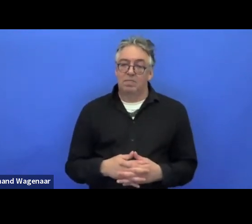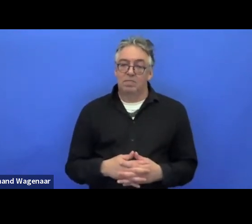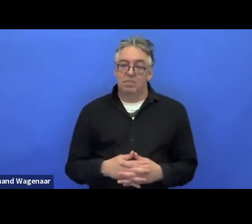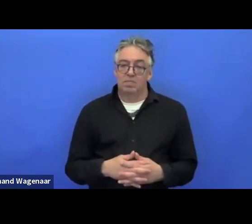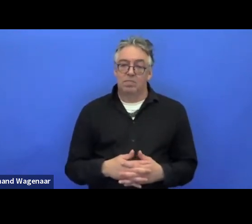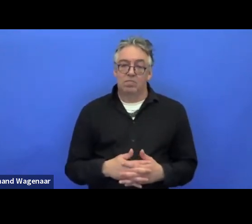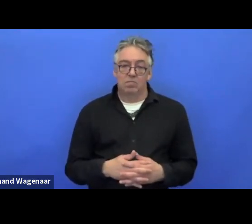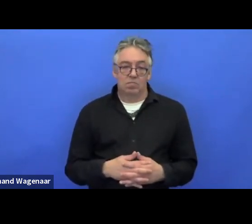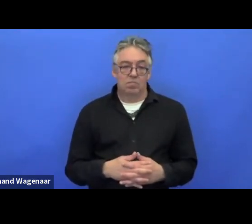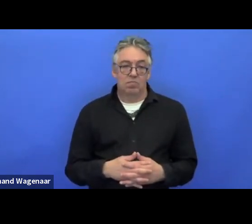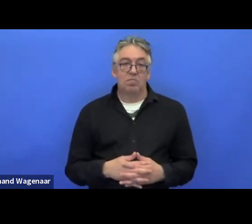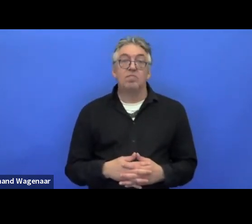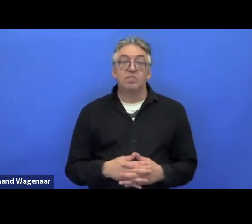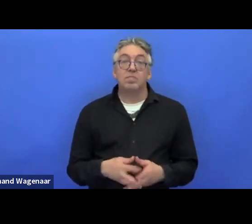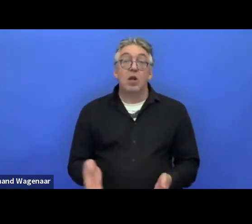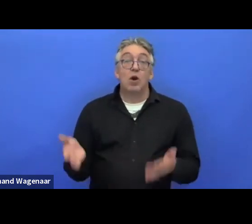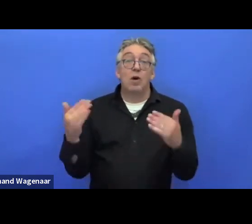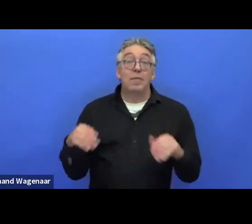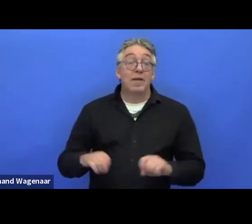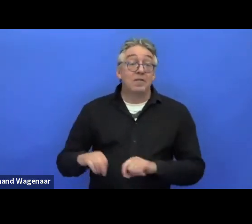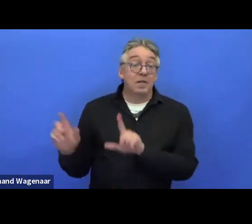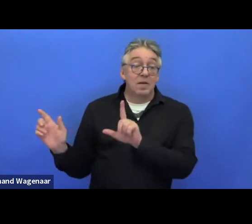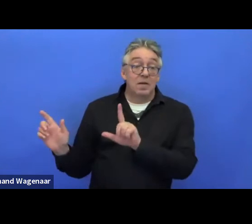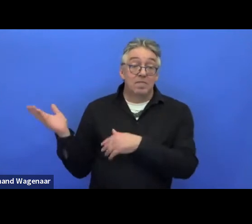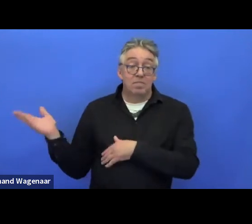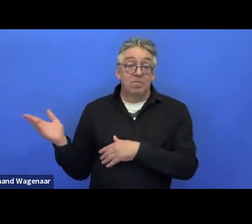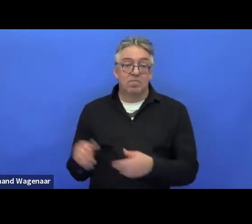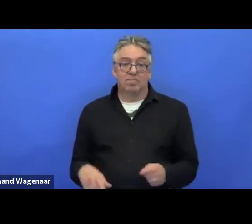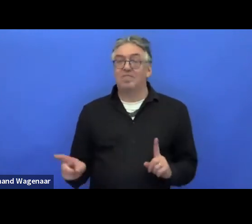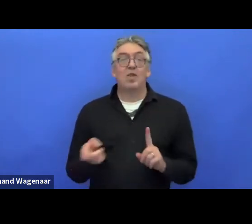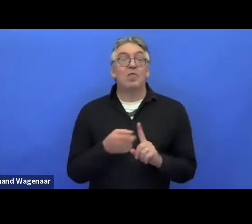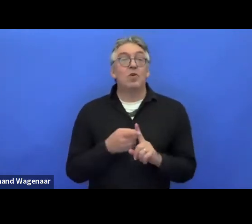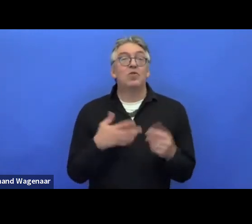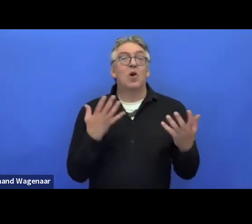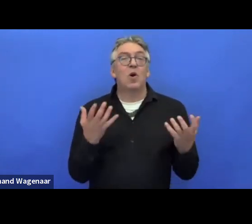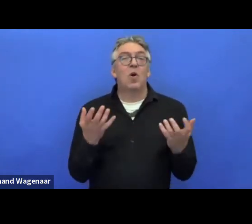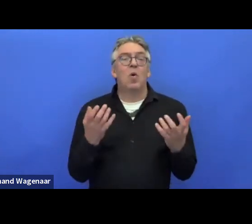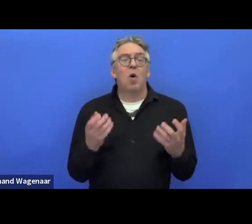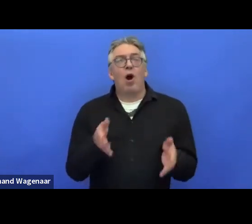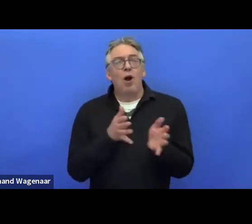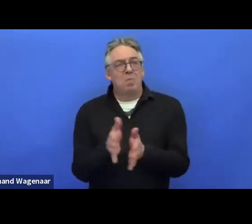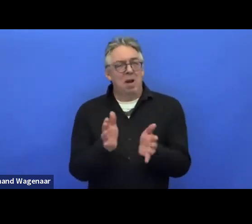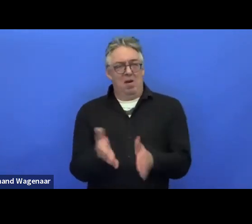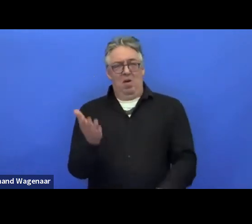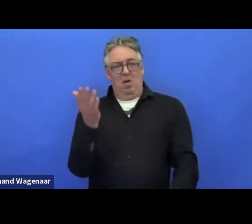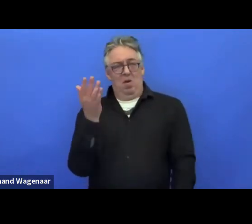You can go to the next slide. The first thing I would like to do is explain why we have this workshop.